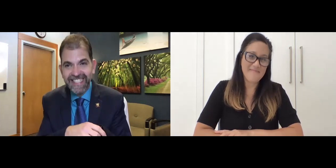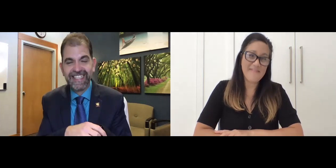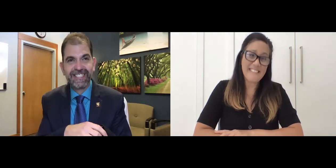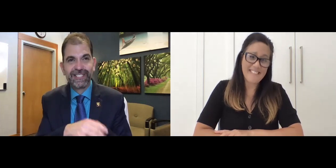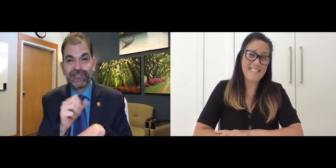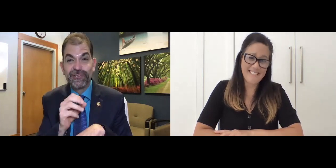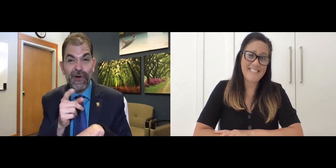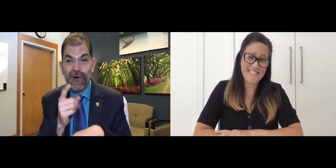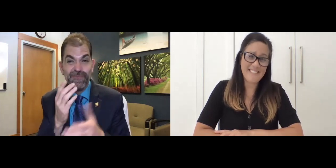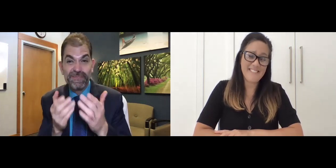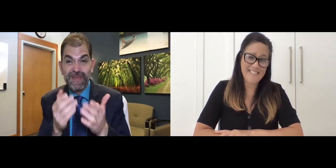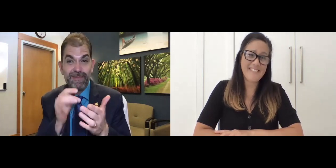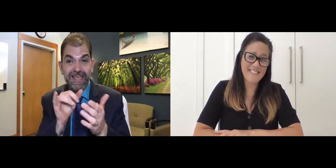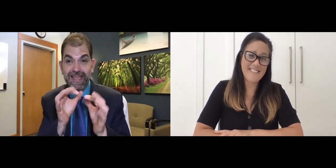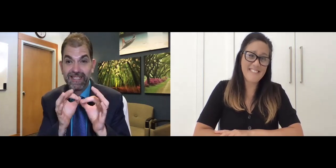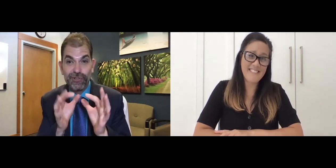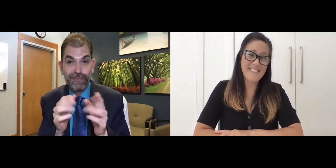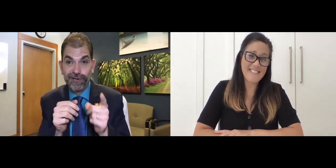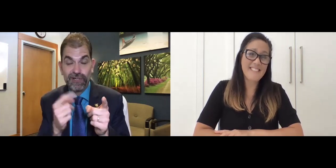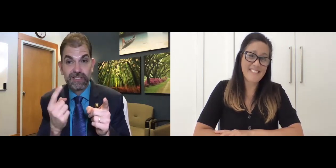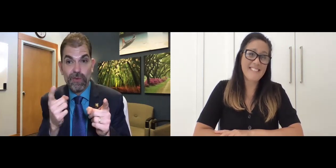you know it's such a small community.